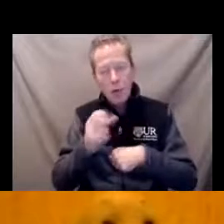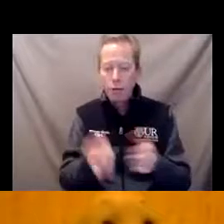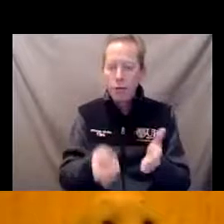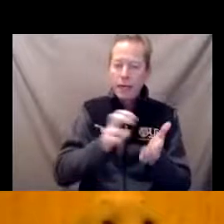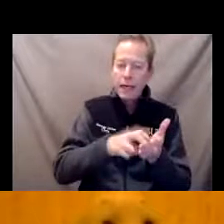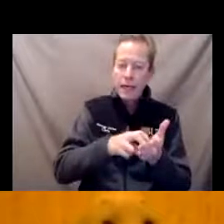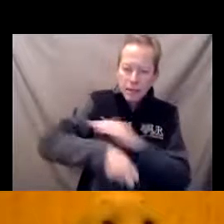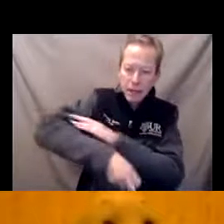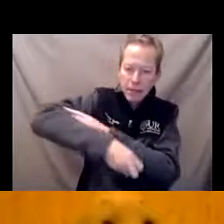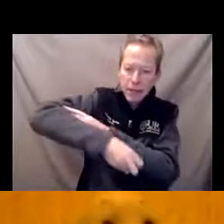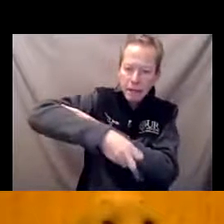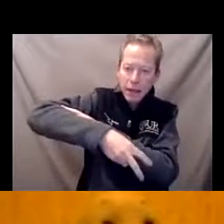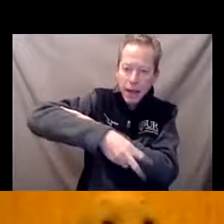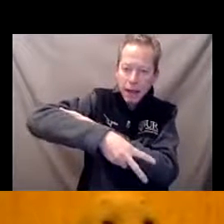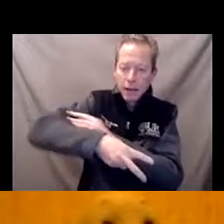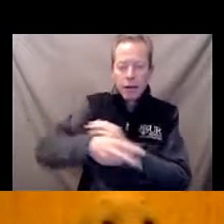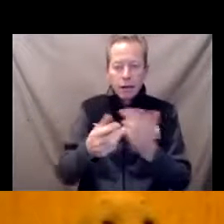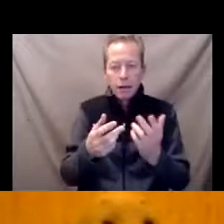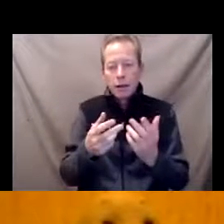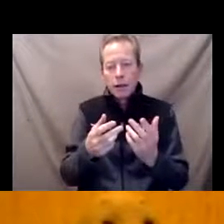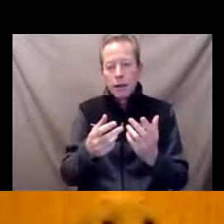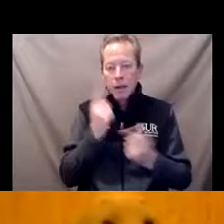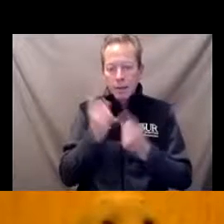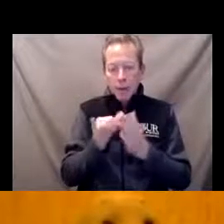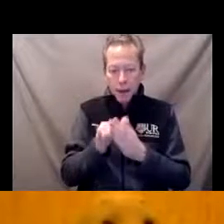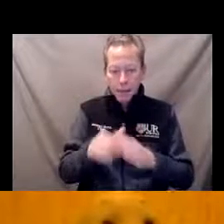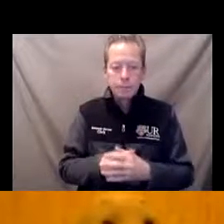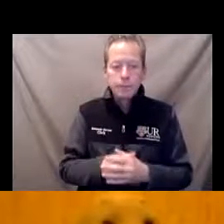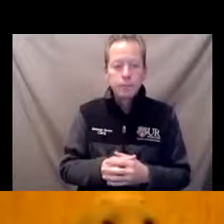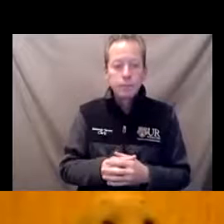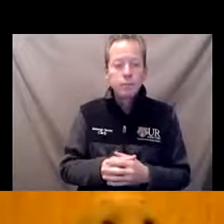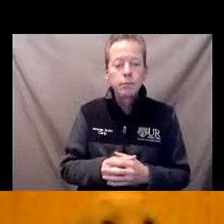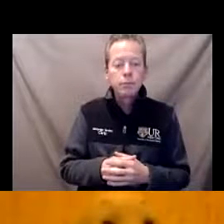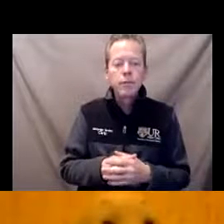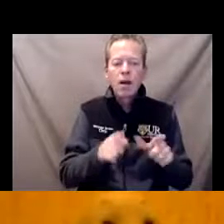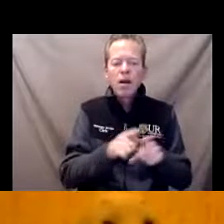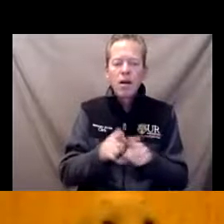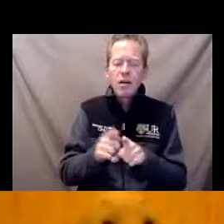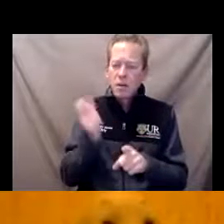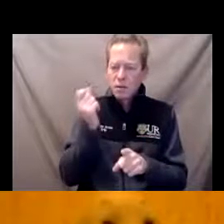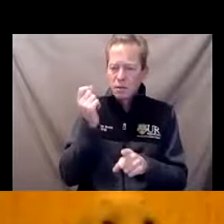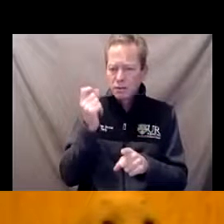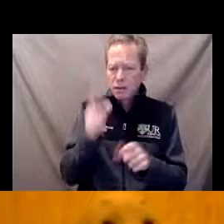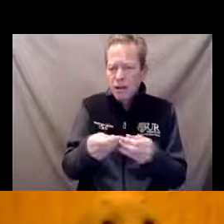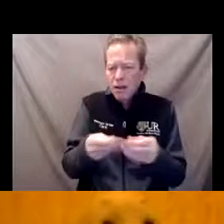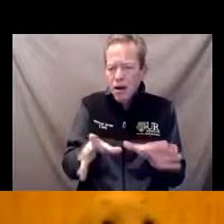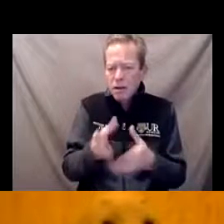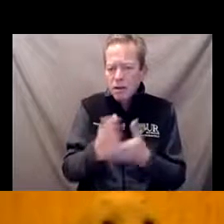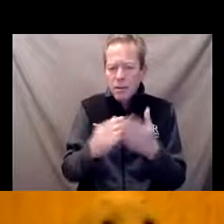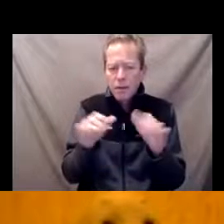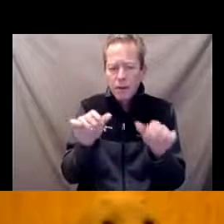night? just look at that and that they've lost some of their abilities to perform their basic